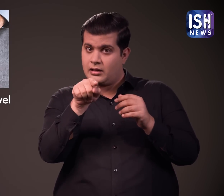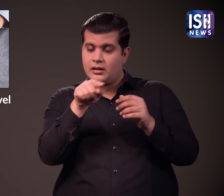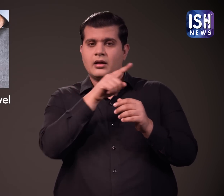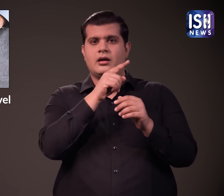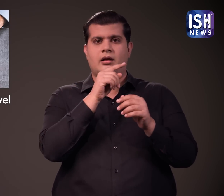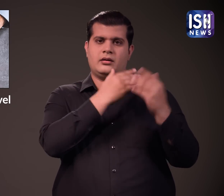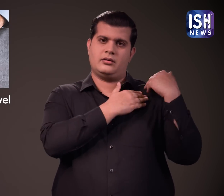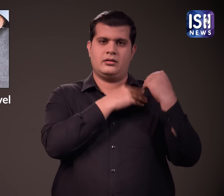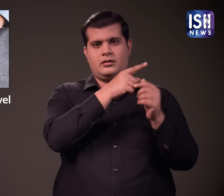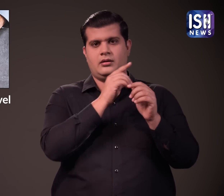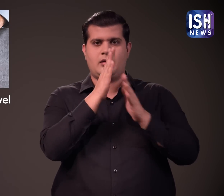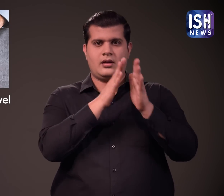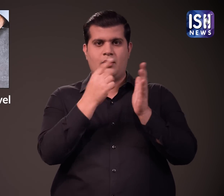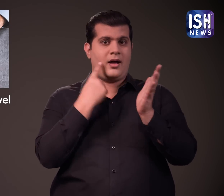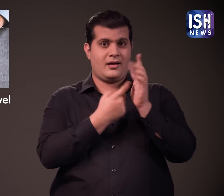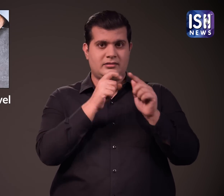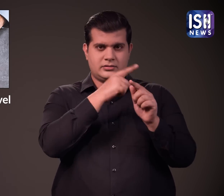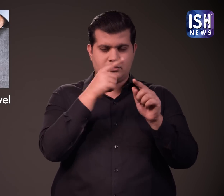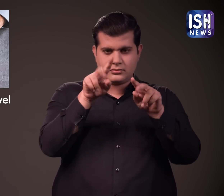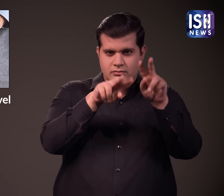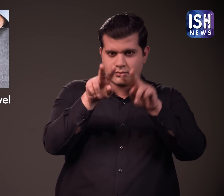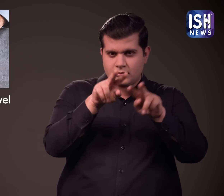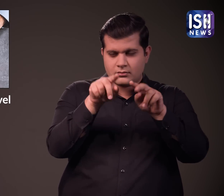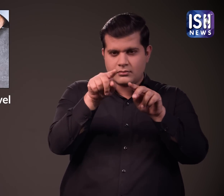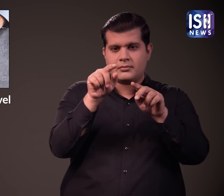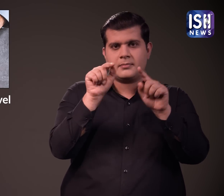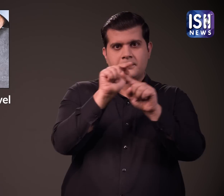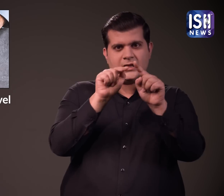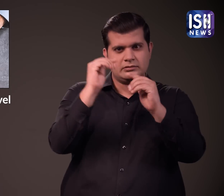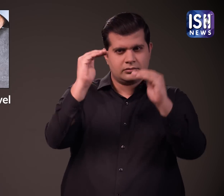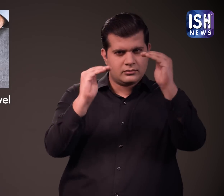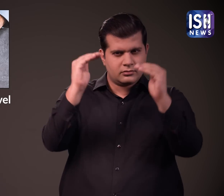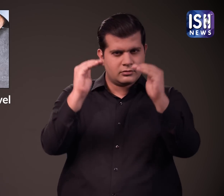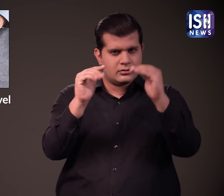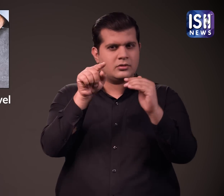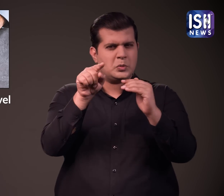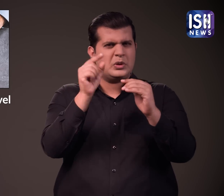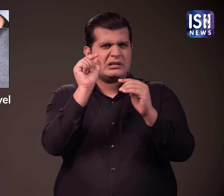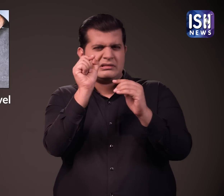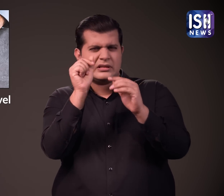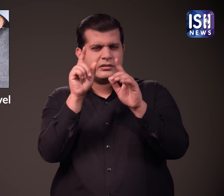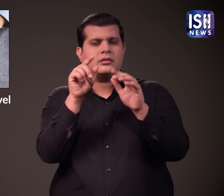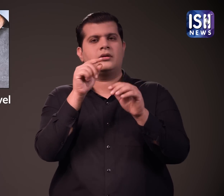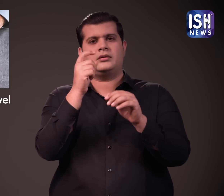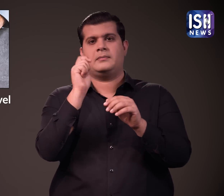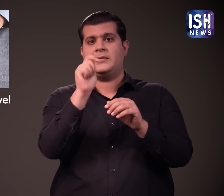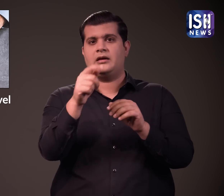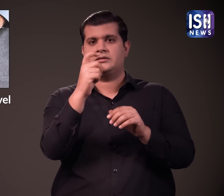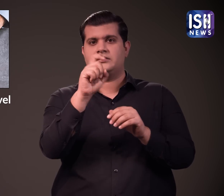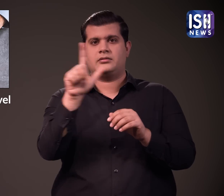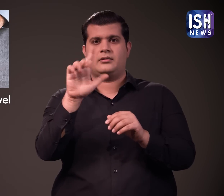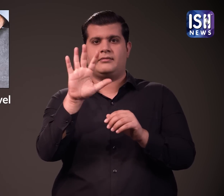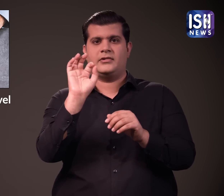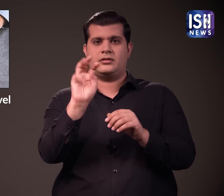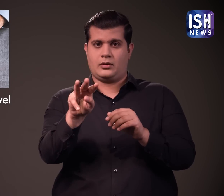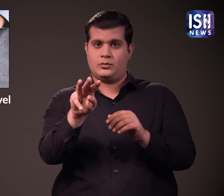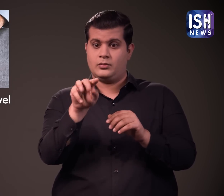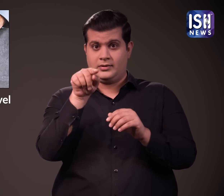Based on the conditions specified in the IRCTC policy, the insured person would be eligible to receive Rs 7,50,000.